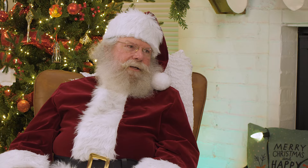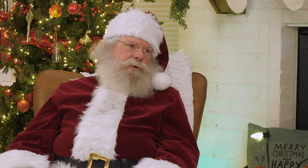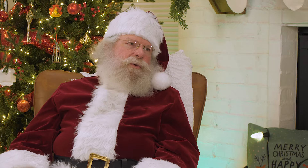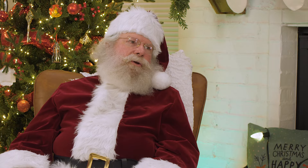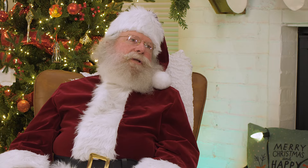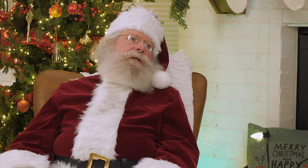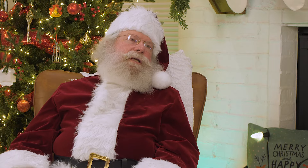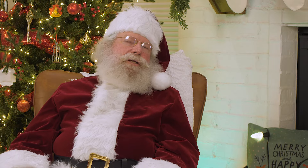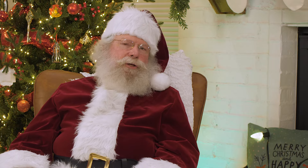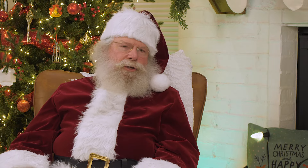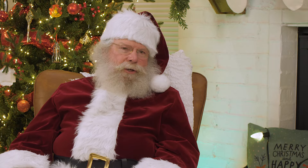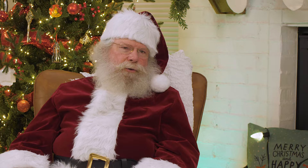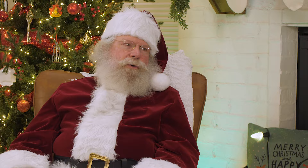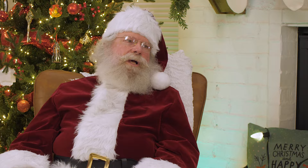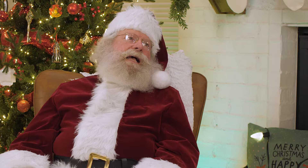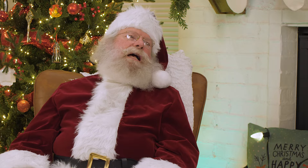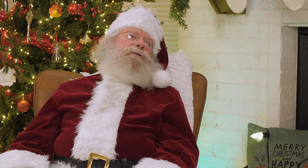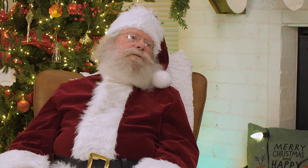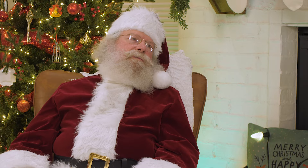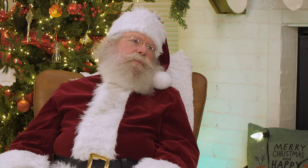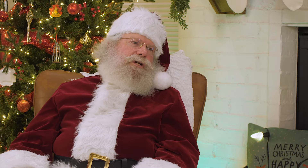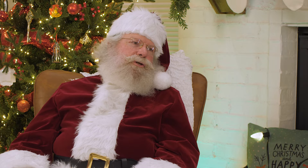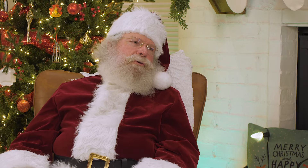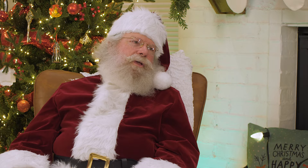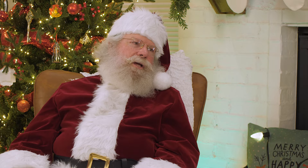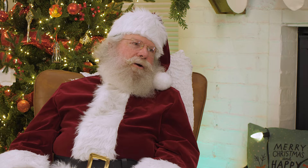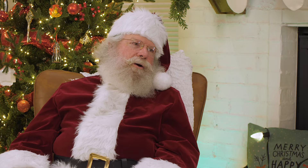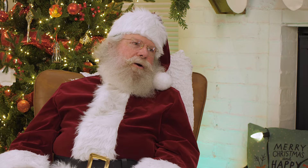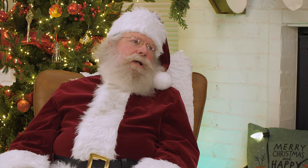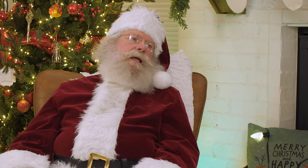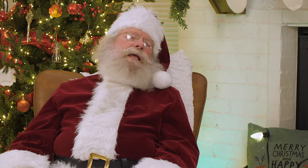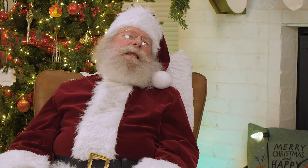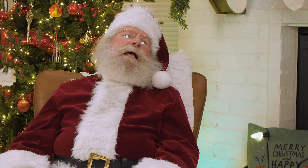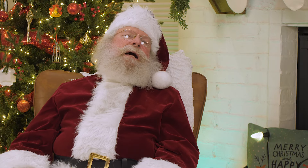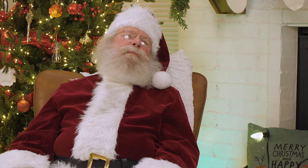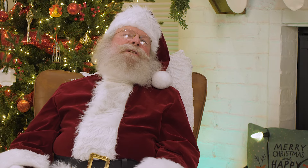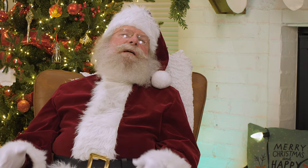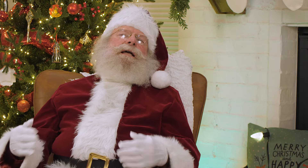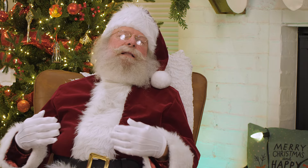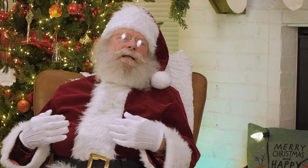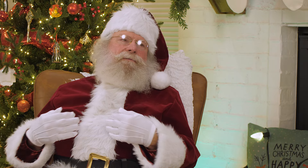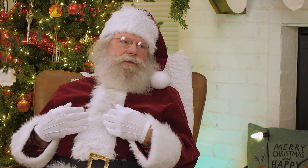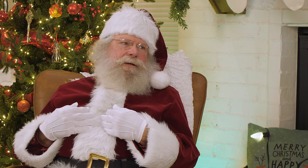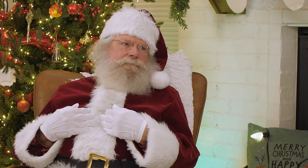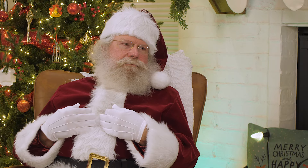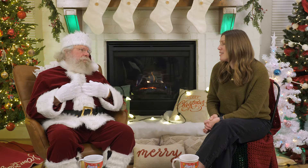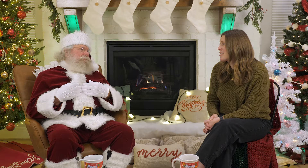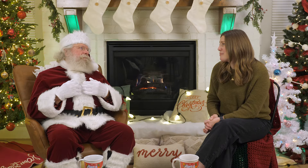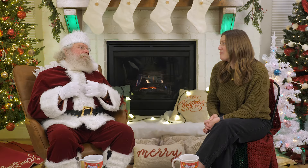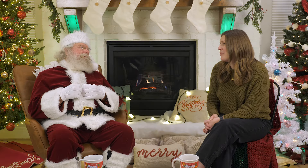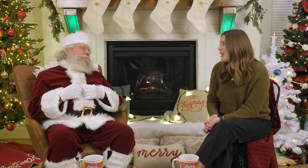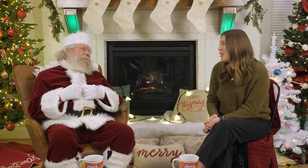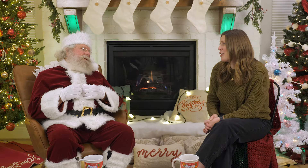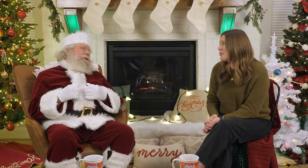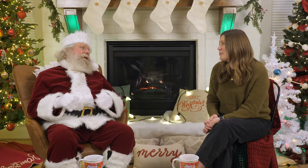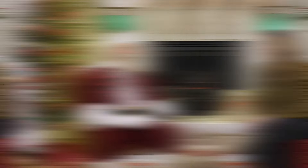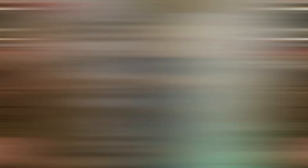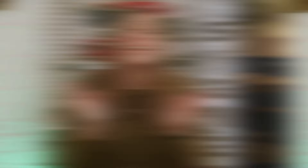community to know how special they are and how much I love them. Yes. Thank you. Yes.